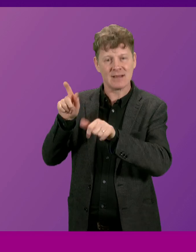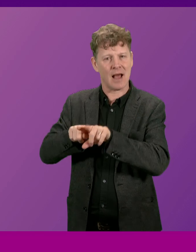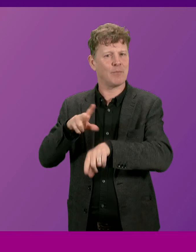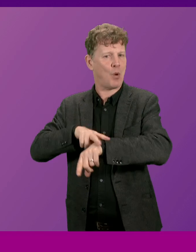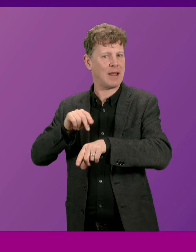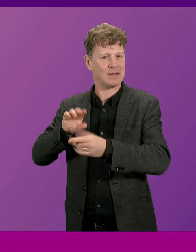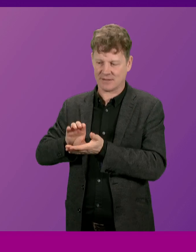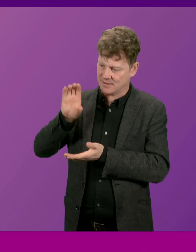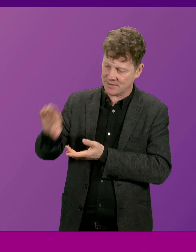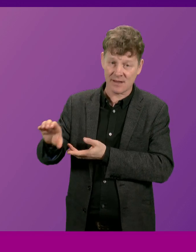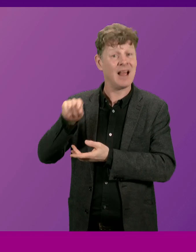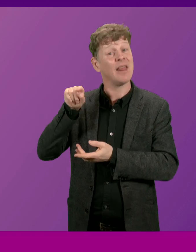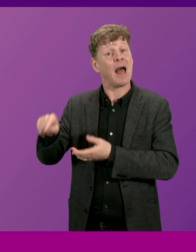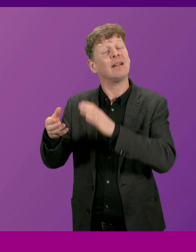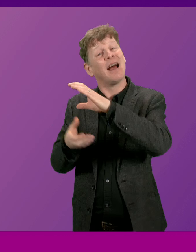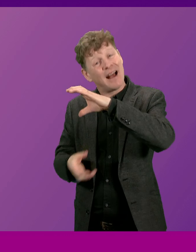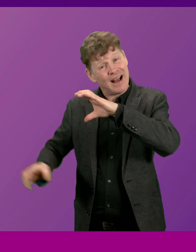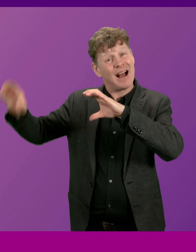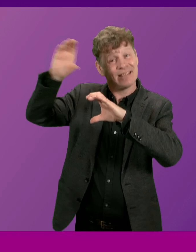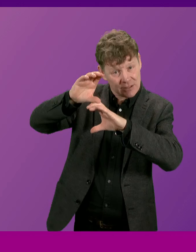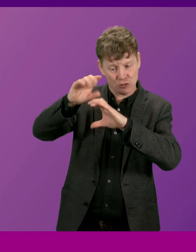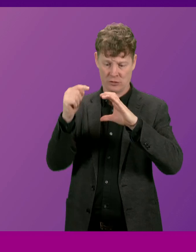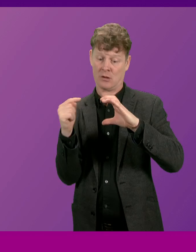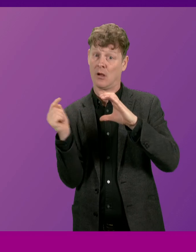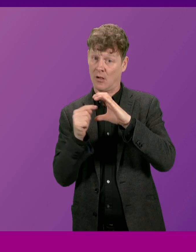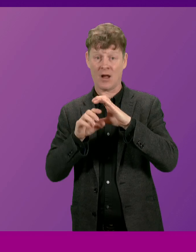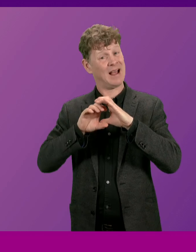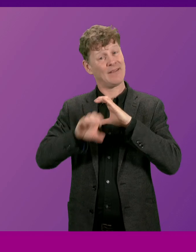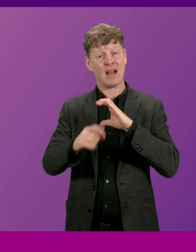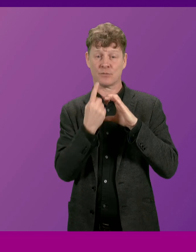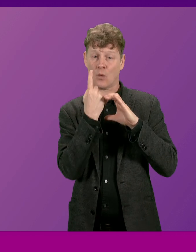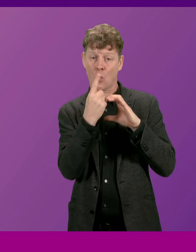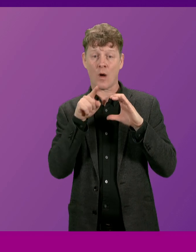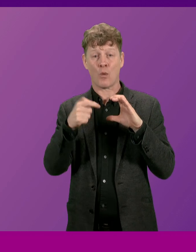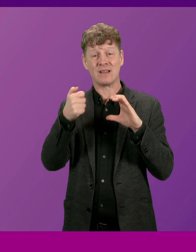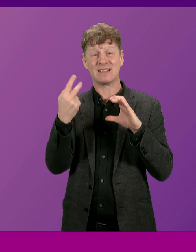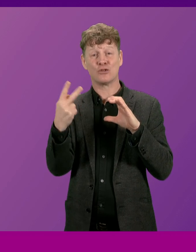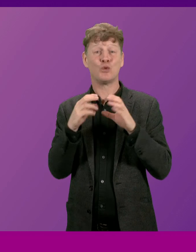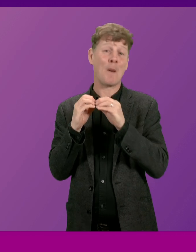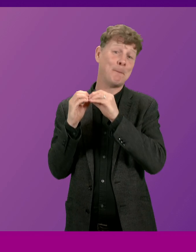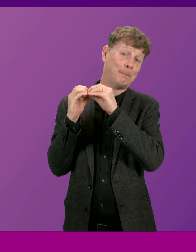That will be in addition to an investment of a record £1.62 billion next year for policing,